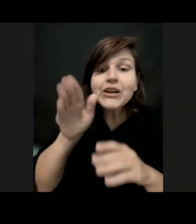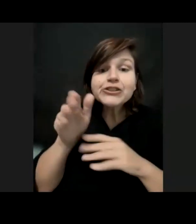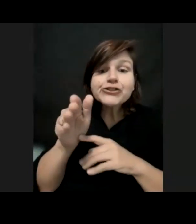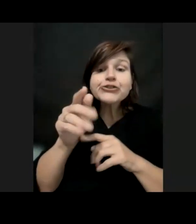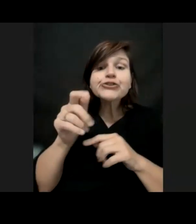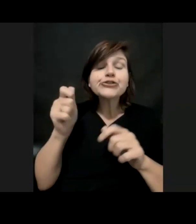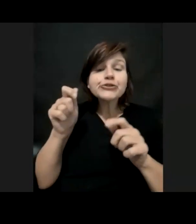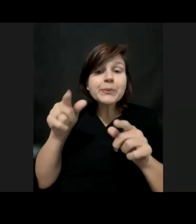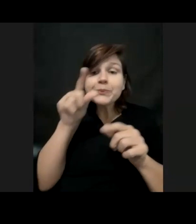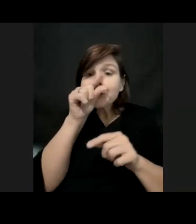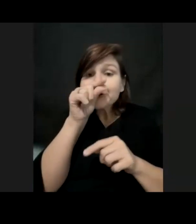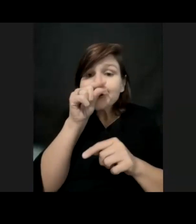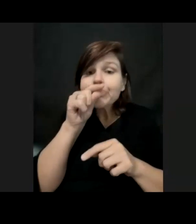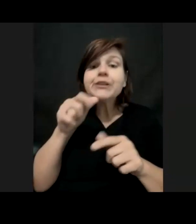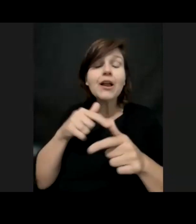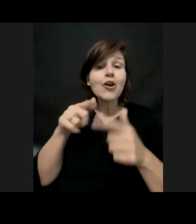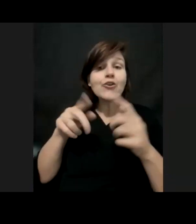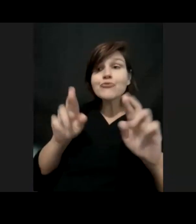“I'm ready,” said Alishaaa.